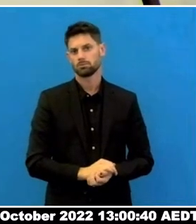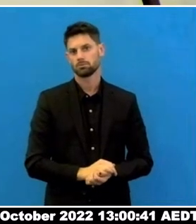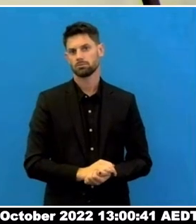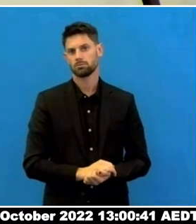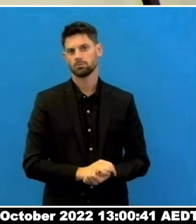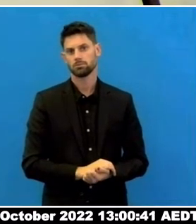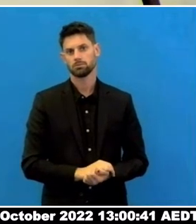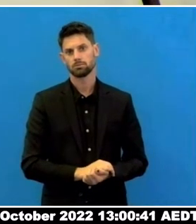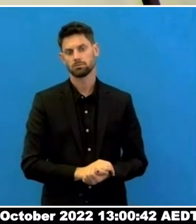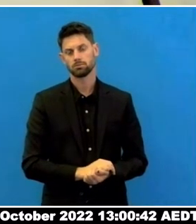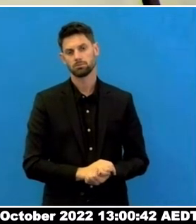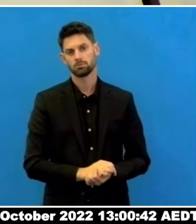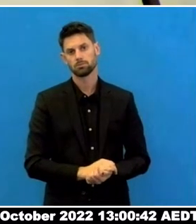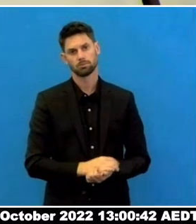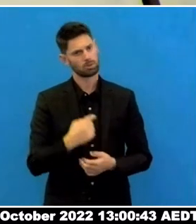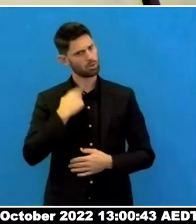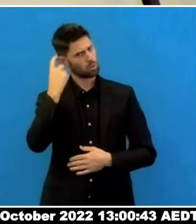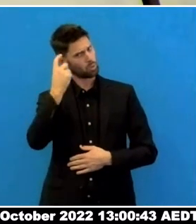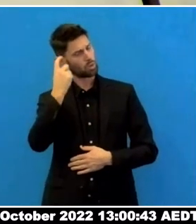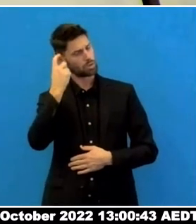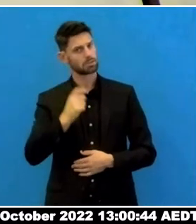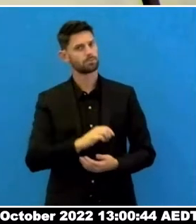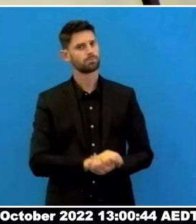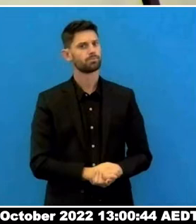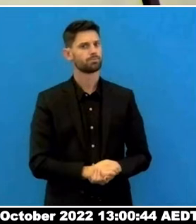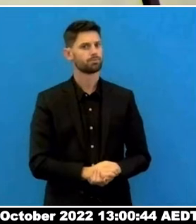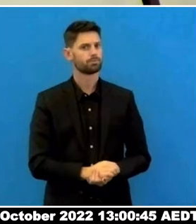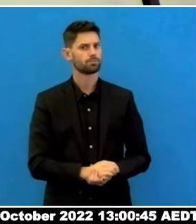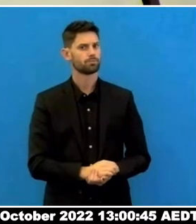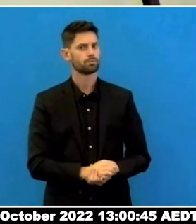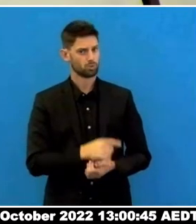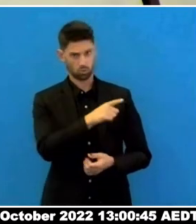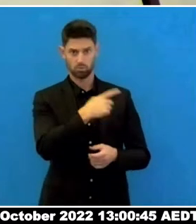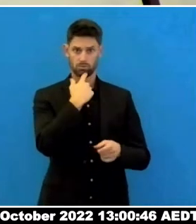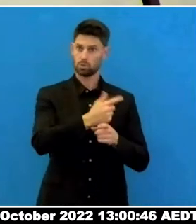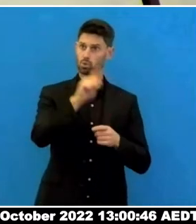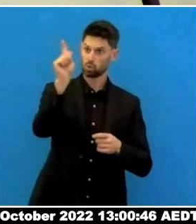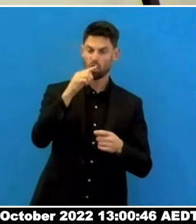I'm just wondering how you would see the issues you raised today